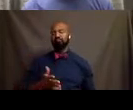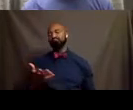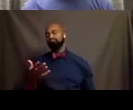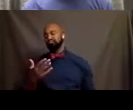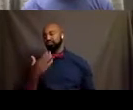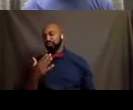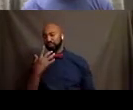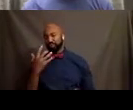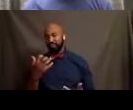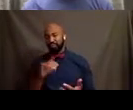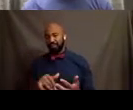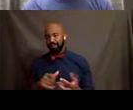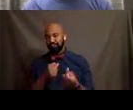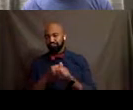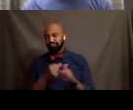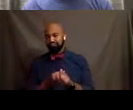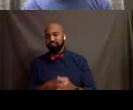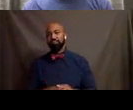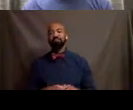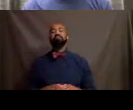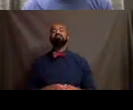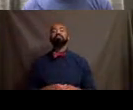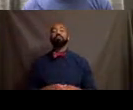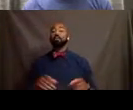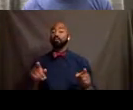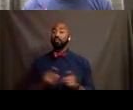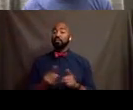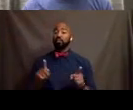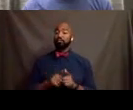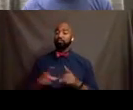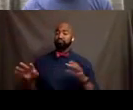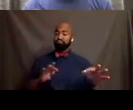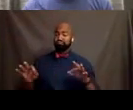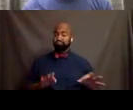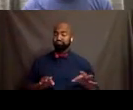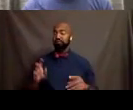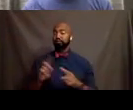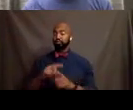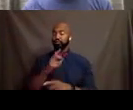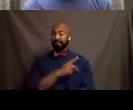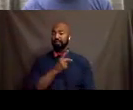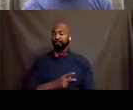with my patients as possible so that they know what to expect. So when is our next meeting? How often do you wanna be seen?